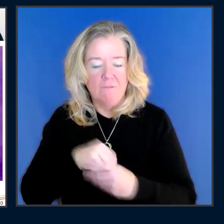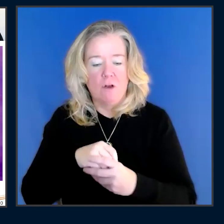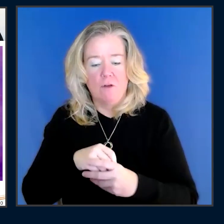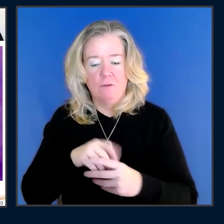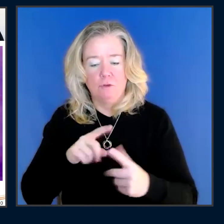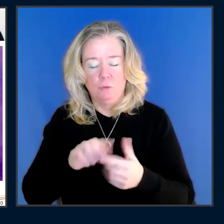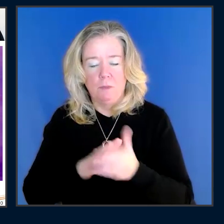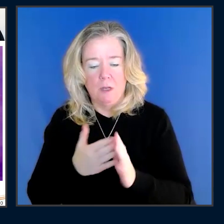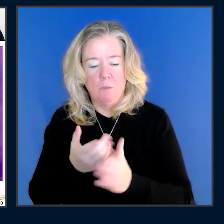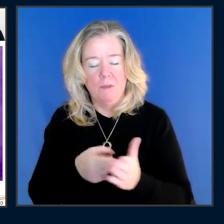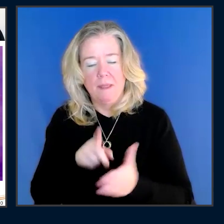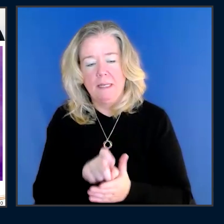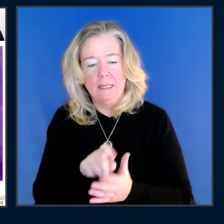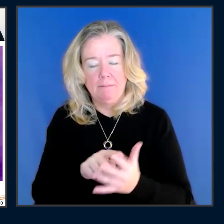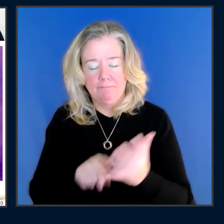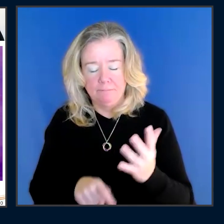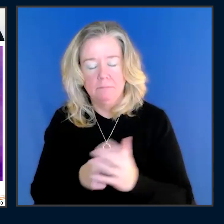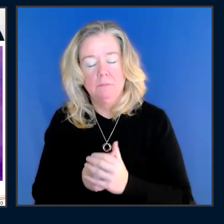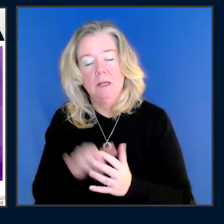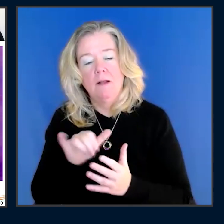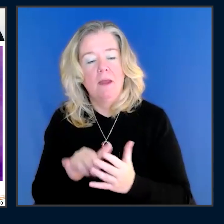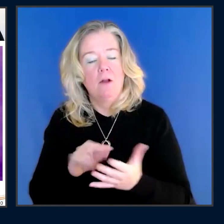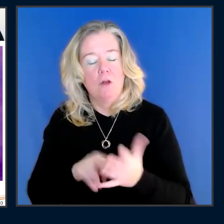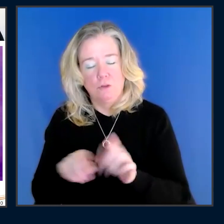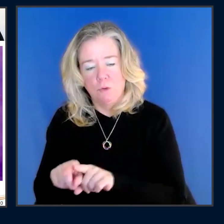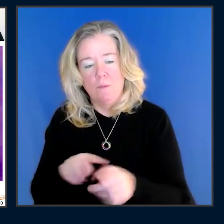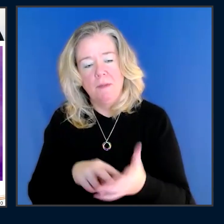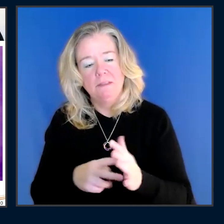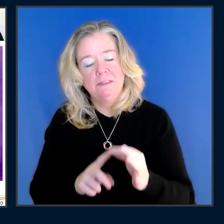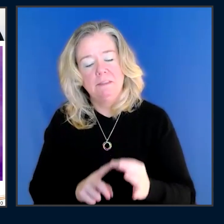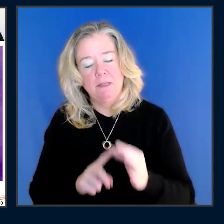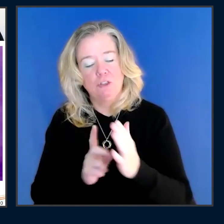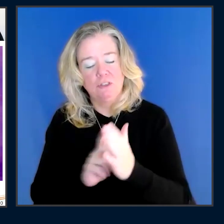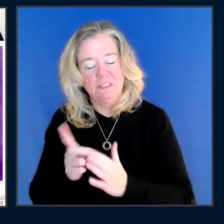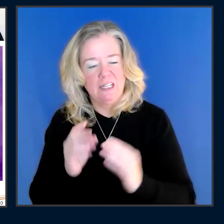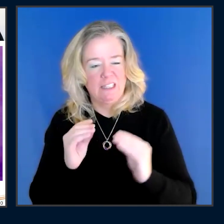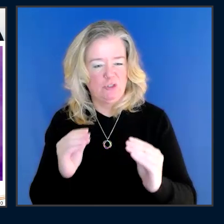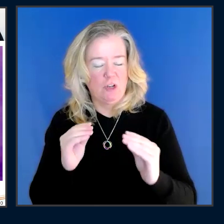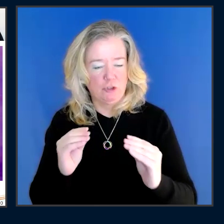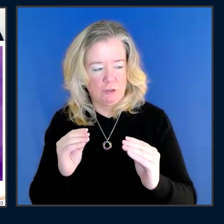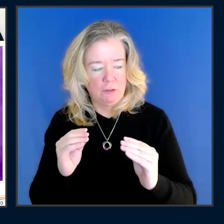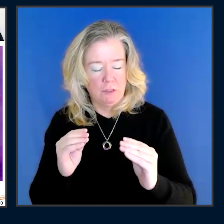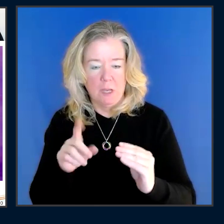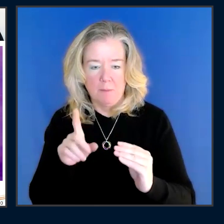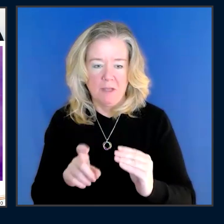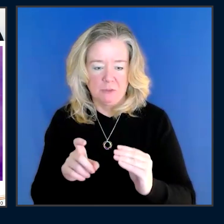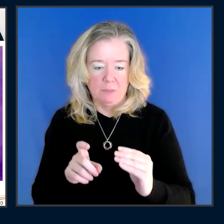or needs. Along those lines, we know that specially designed instruction